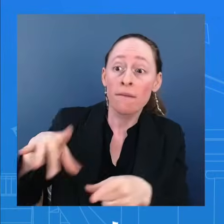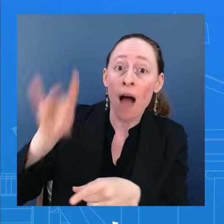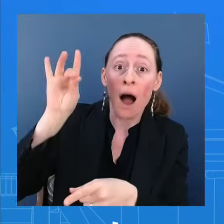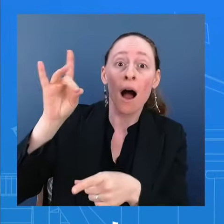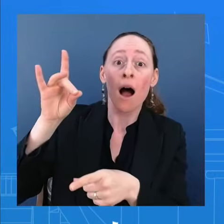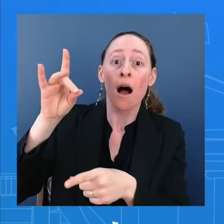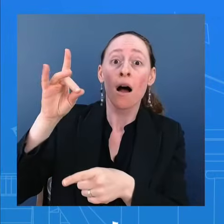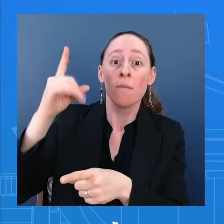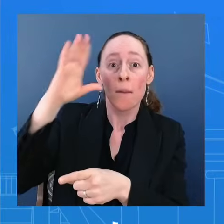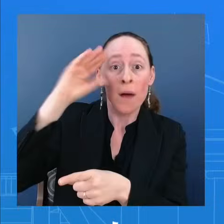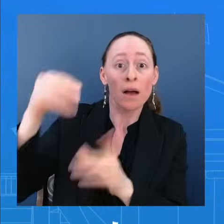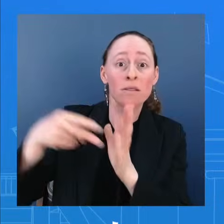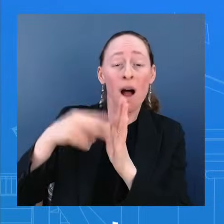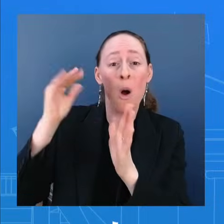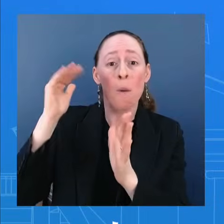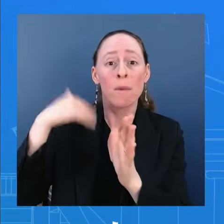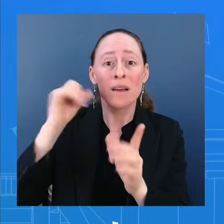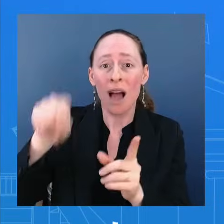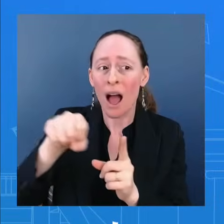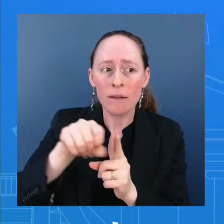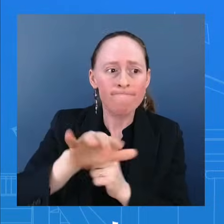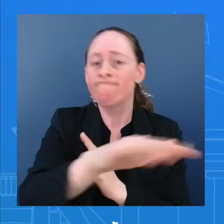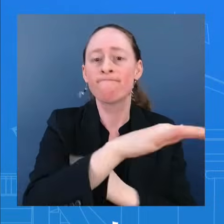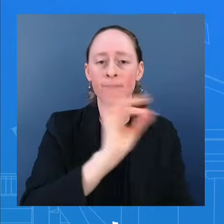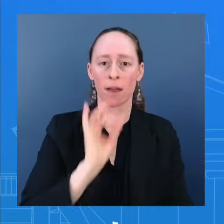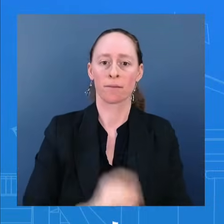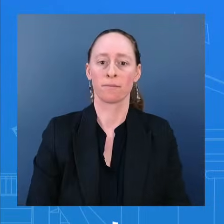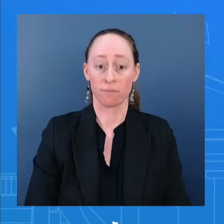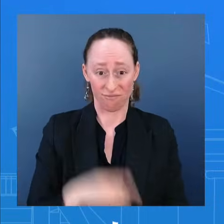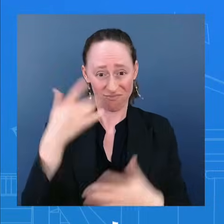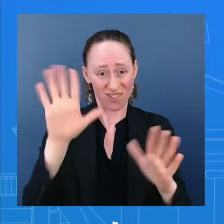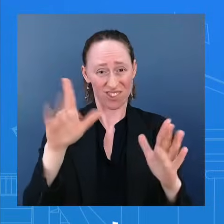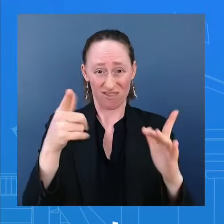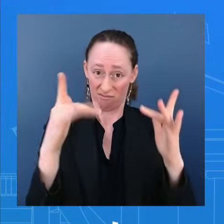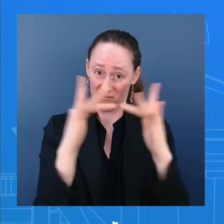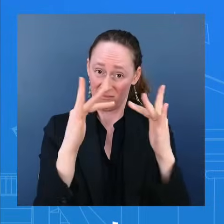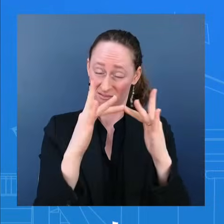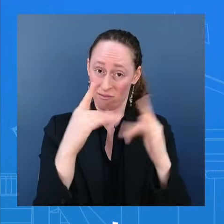I'll just say this. As you would expect -- or at least I hope you would expect us to be --